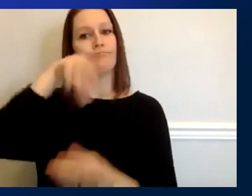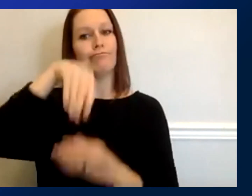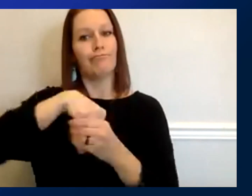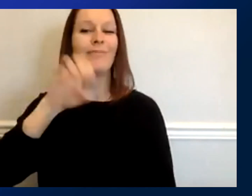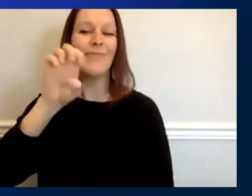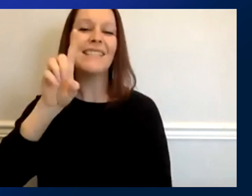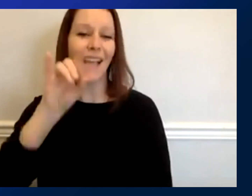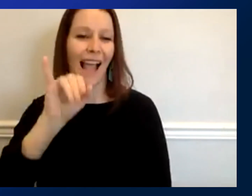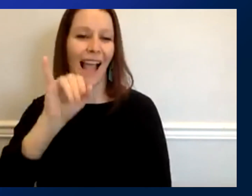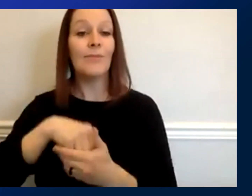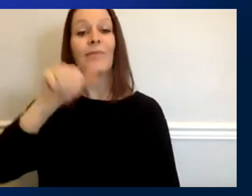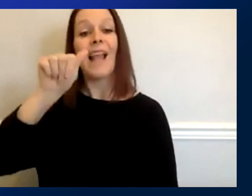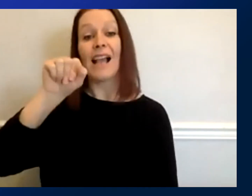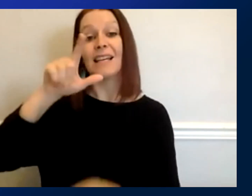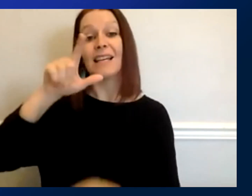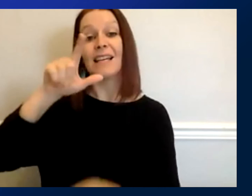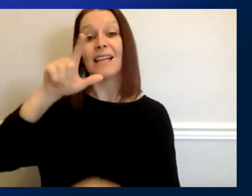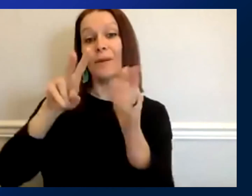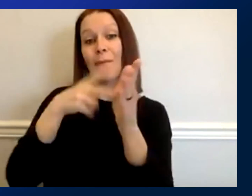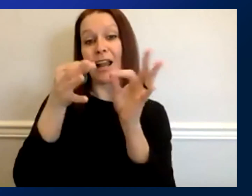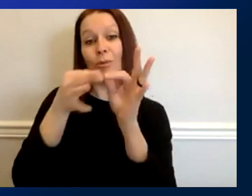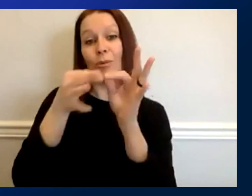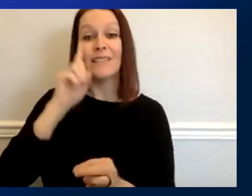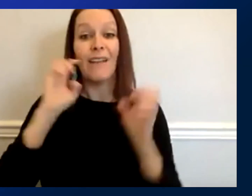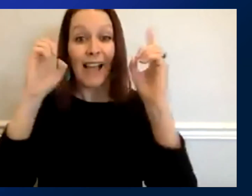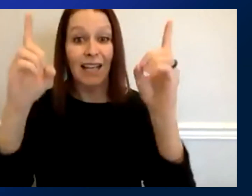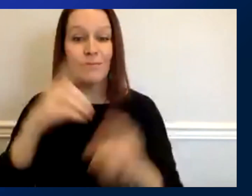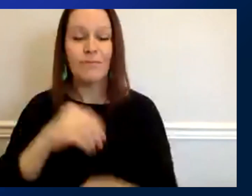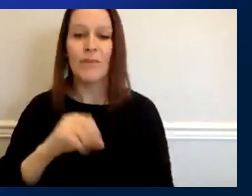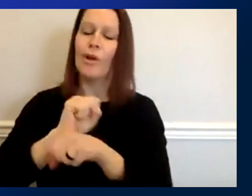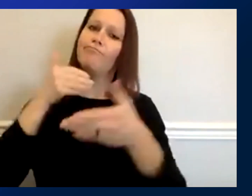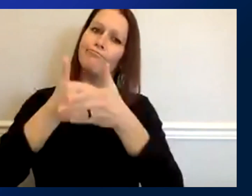organizations universities and colleges and businesses